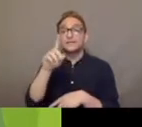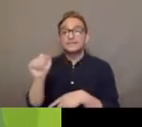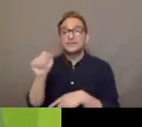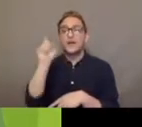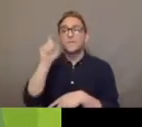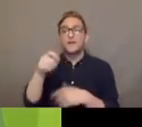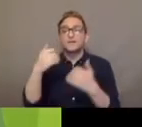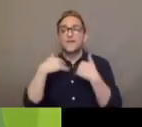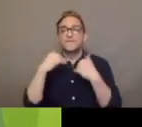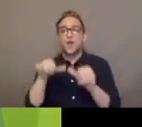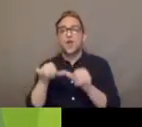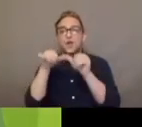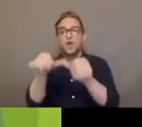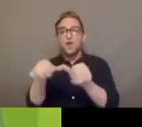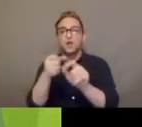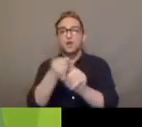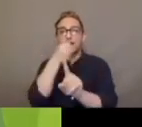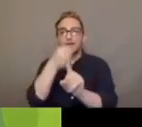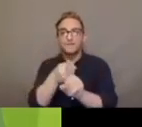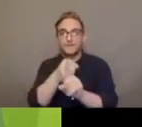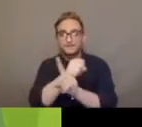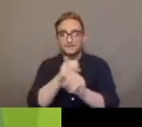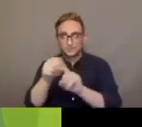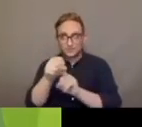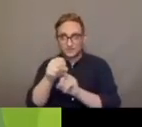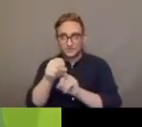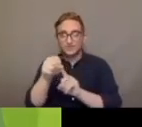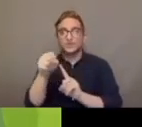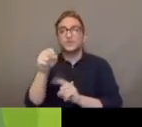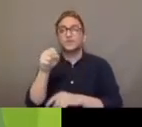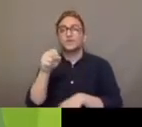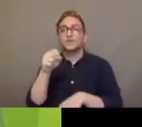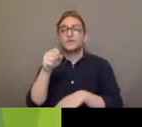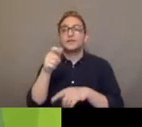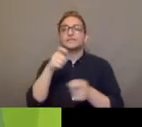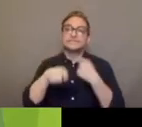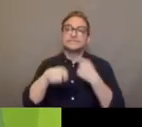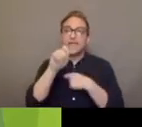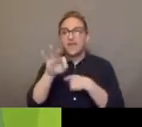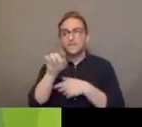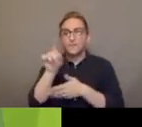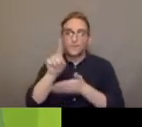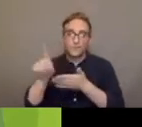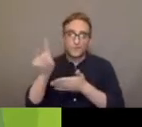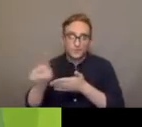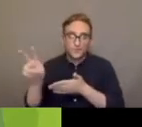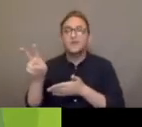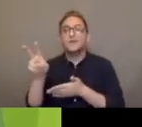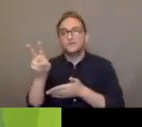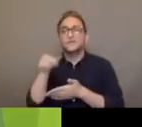impacting situation than just a couple weeks. So you have to fit into that narrow lane,